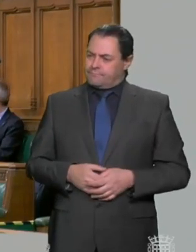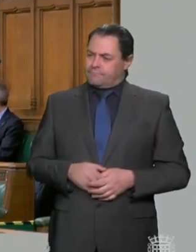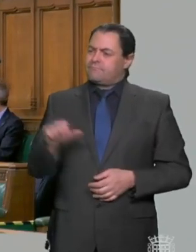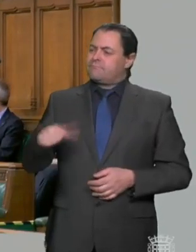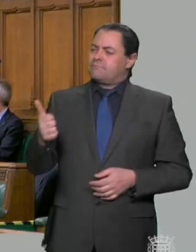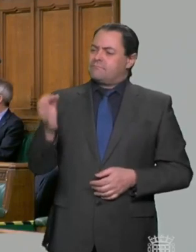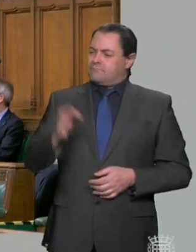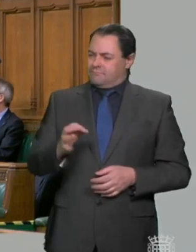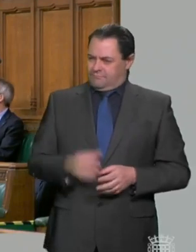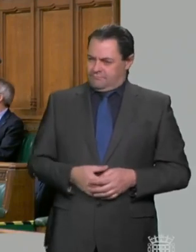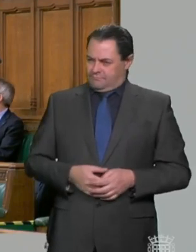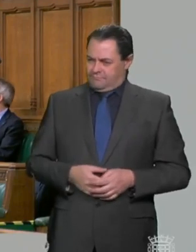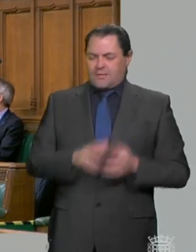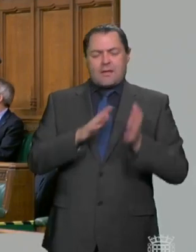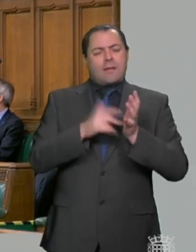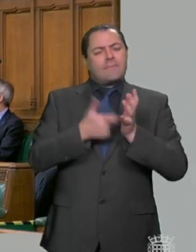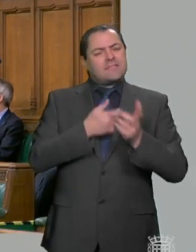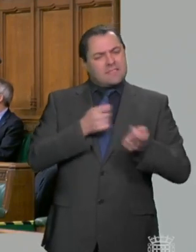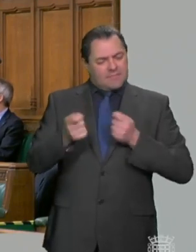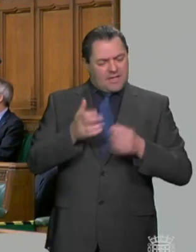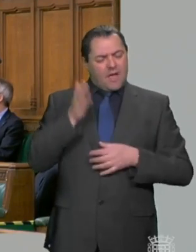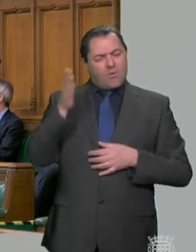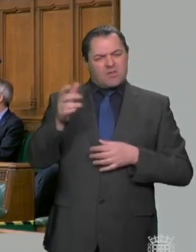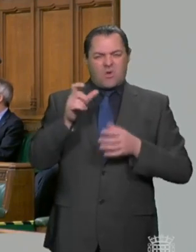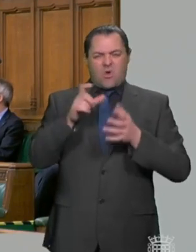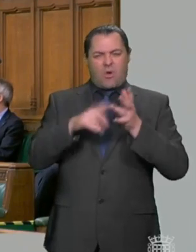I spent Monday morning at the Fitz country house in Cockermouth with an alpaca called Boris.